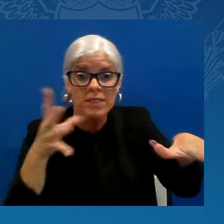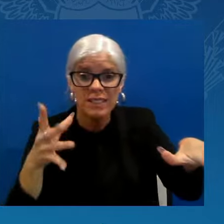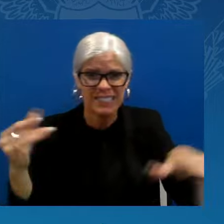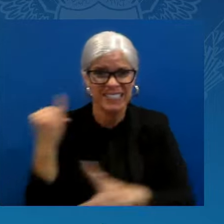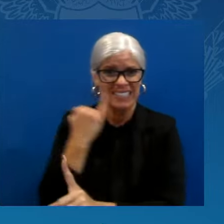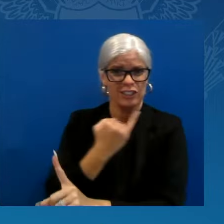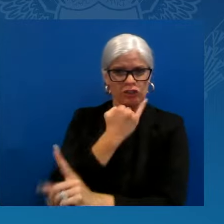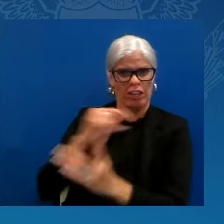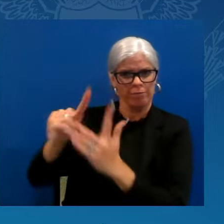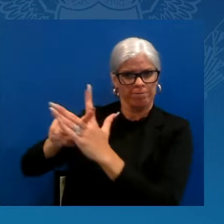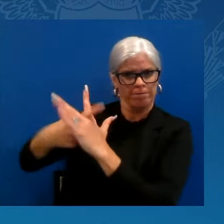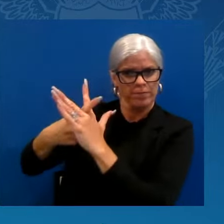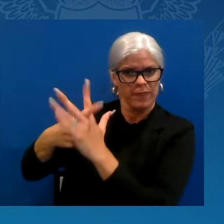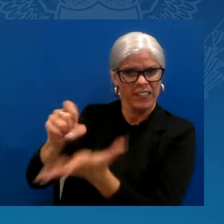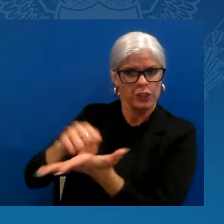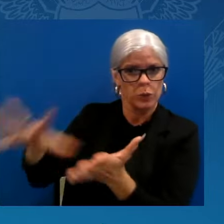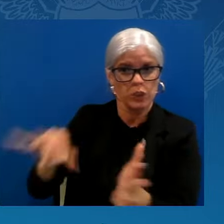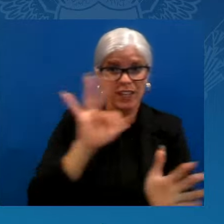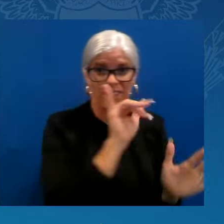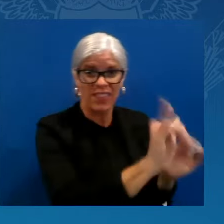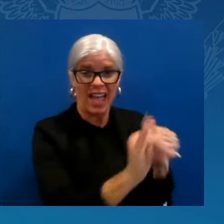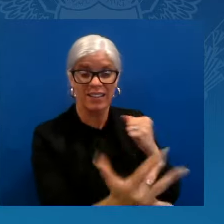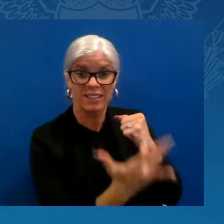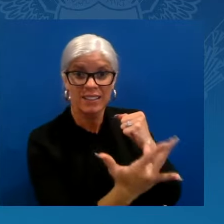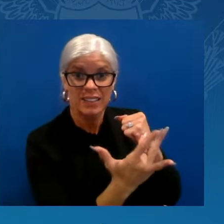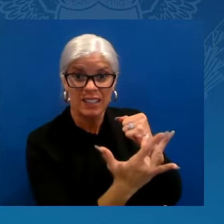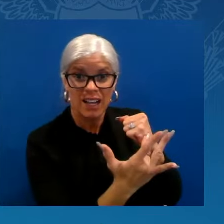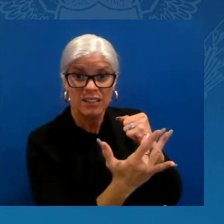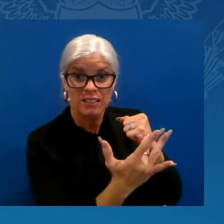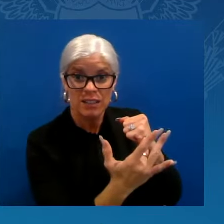And now Israeli startups are using AI